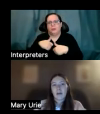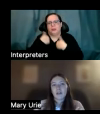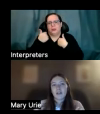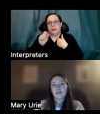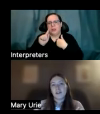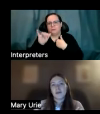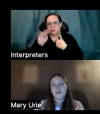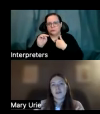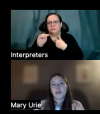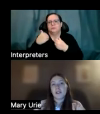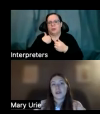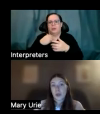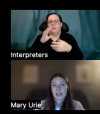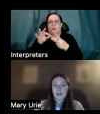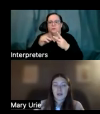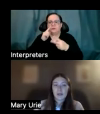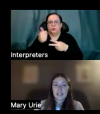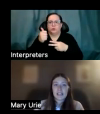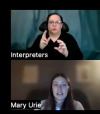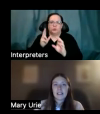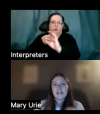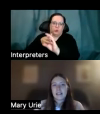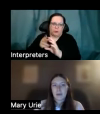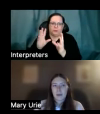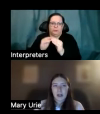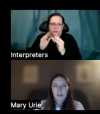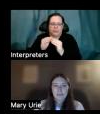options for you to join those meetings to give public comment